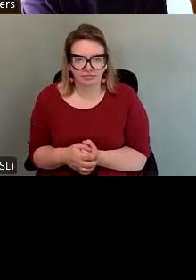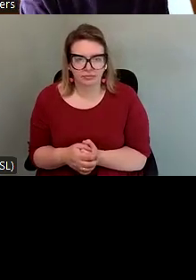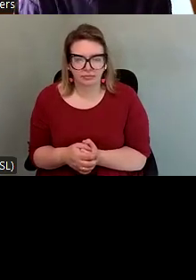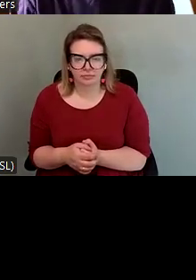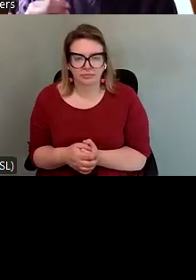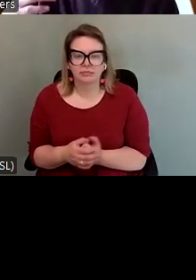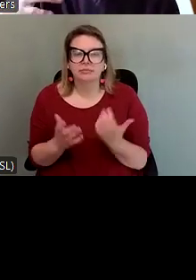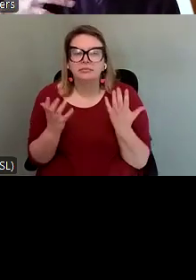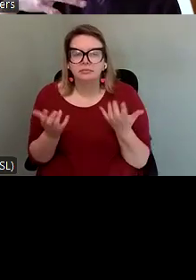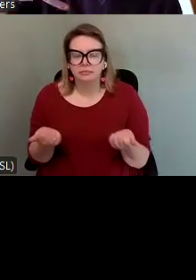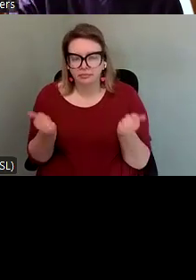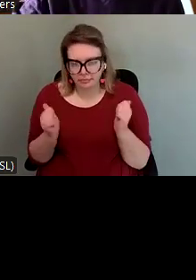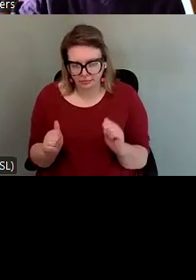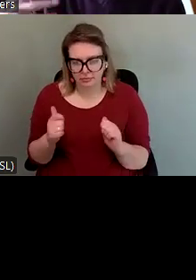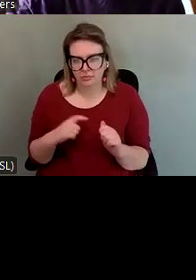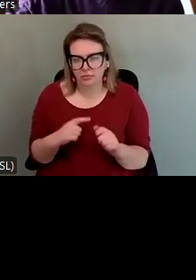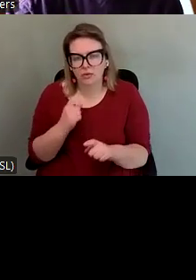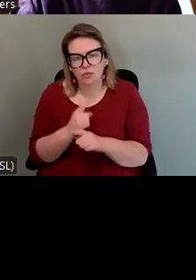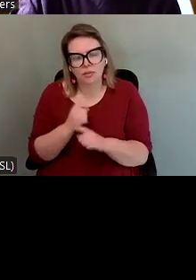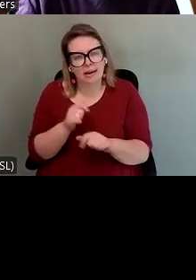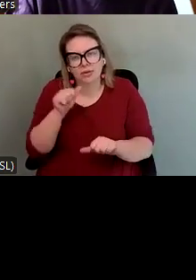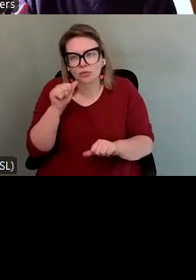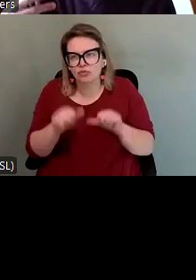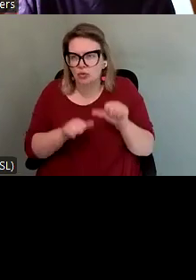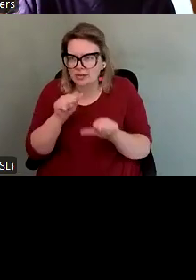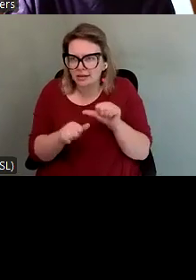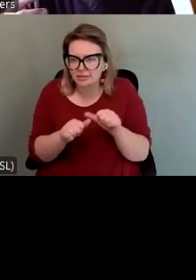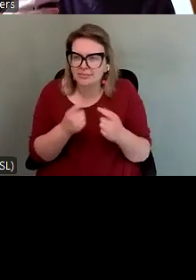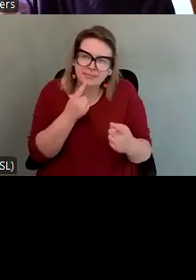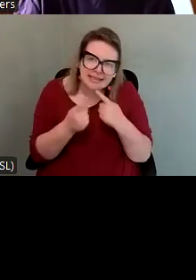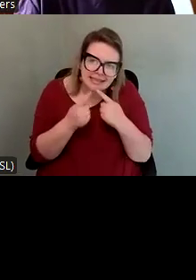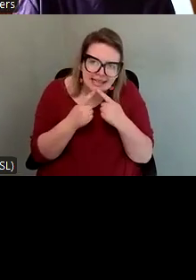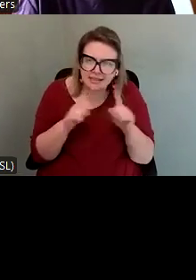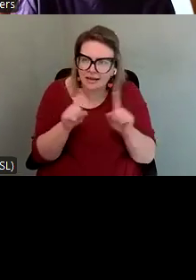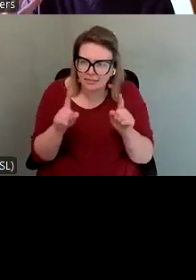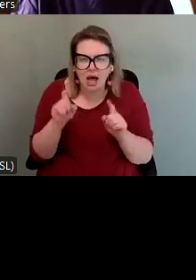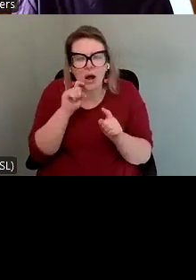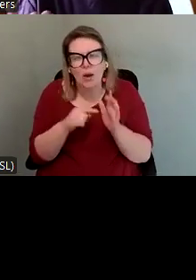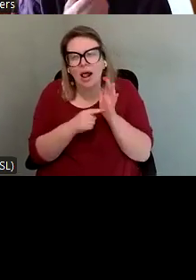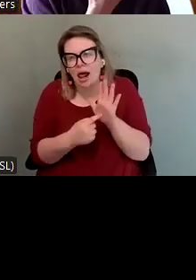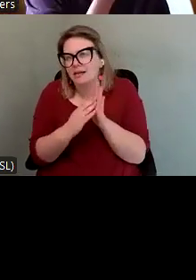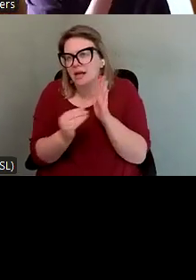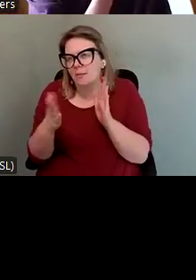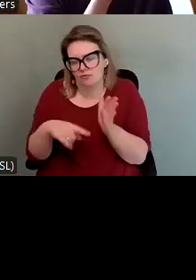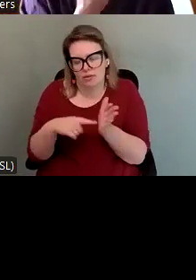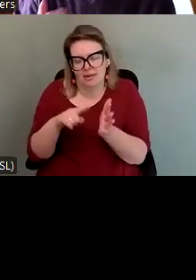about the process of how that data works, and I'm going to use the TikTok pixel as an example.